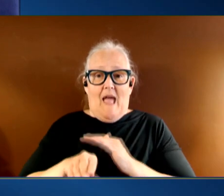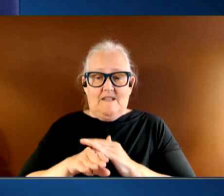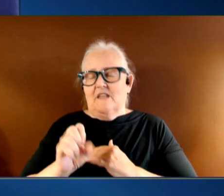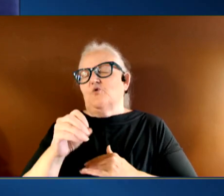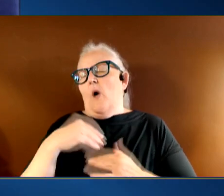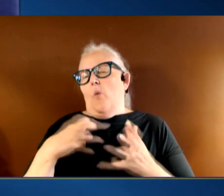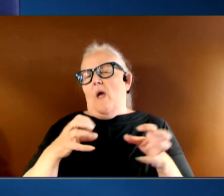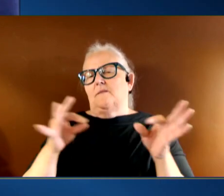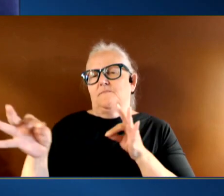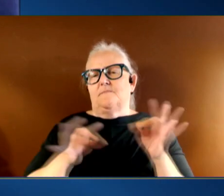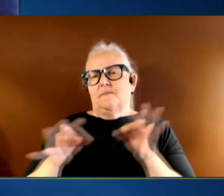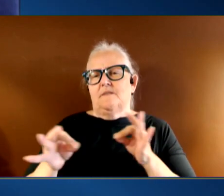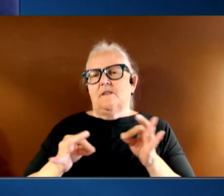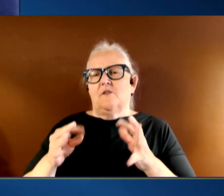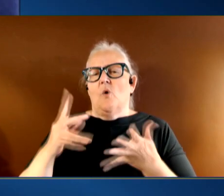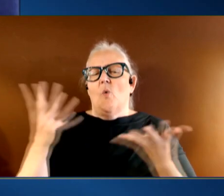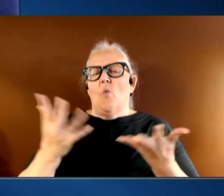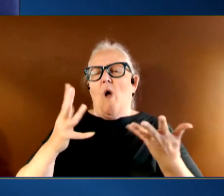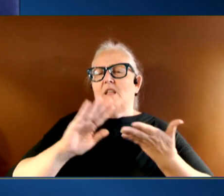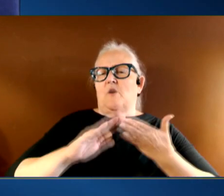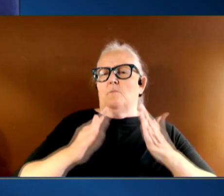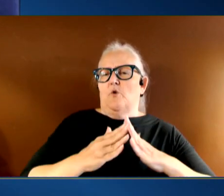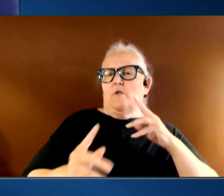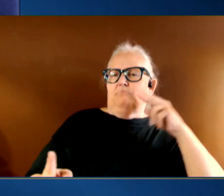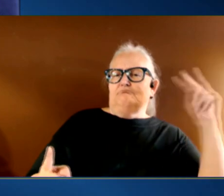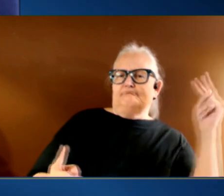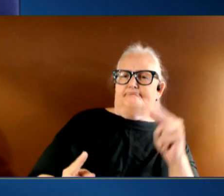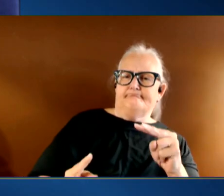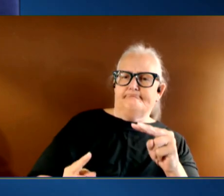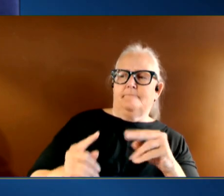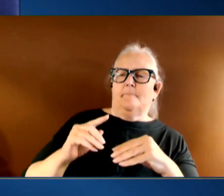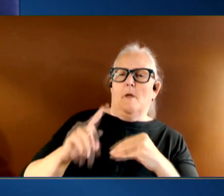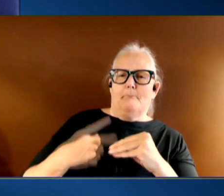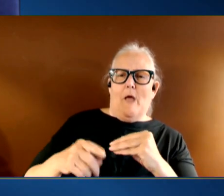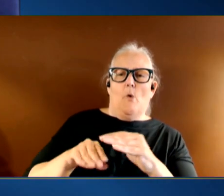community voice looks like in the realm of access and what Sick Cells does. So,